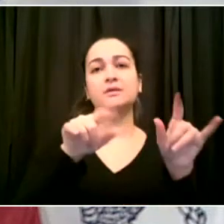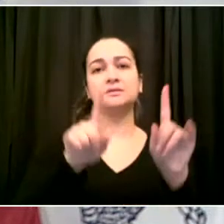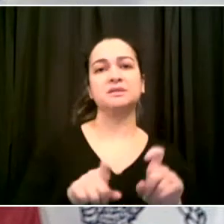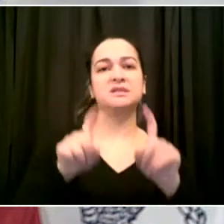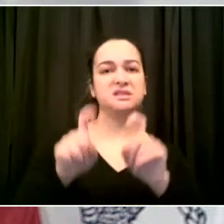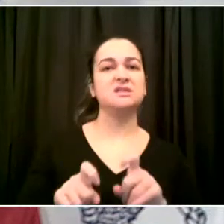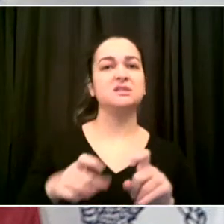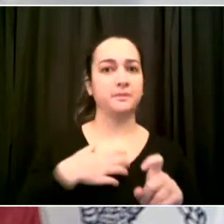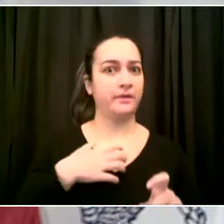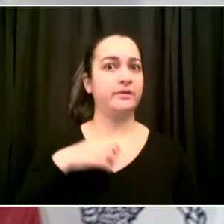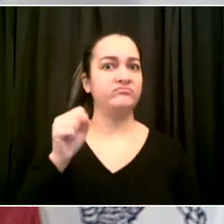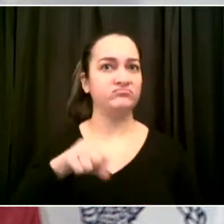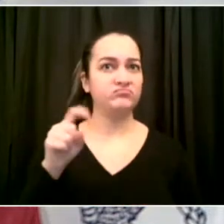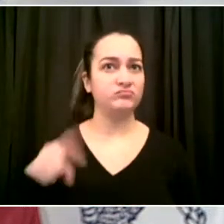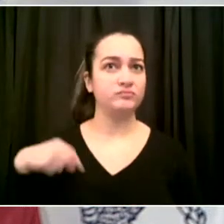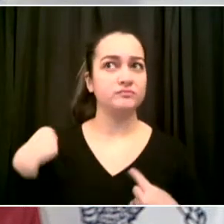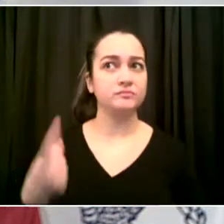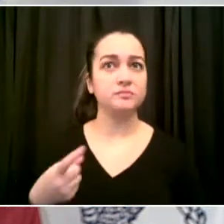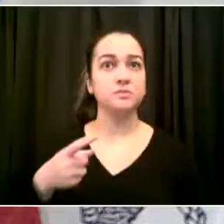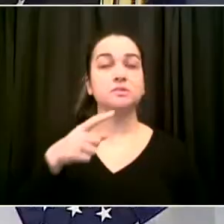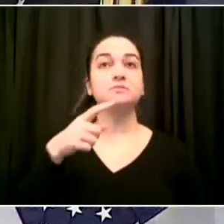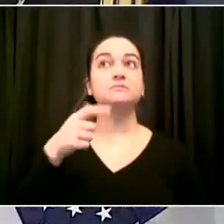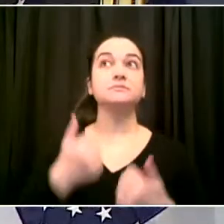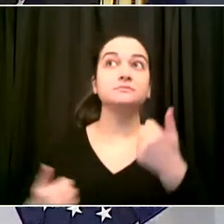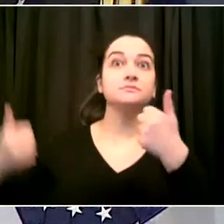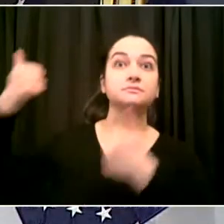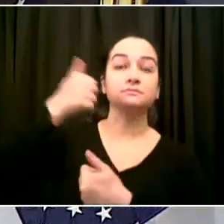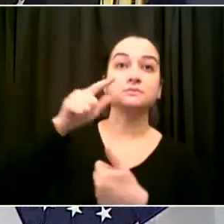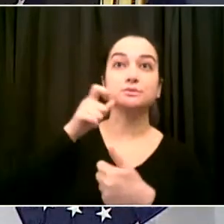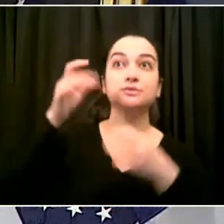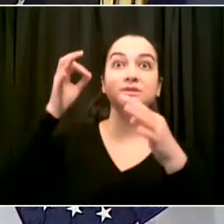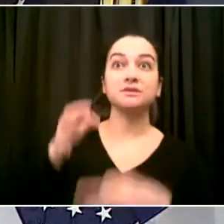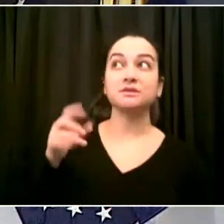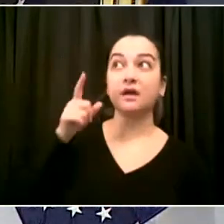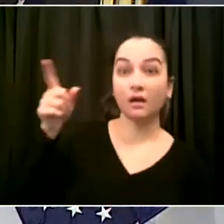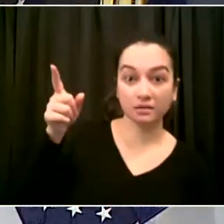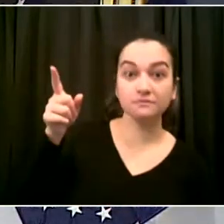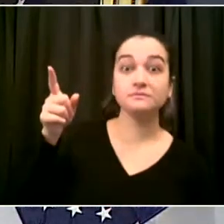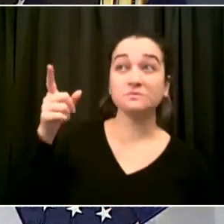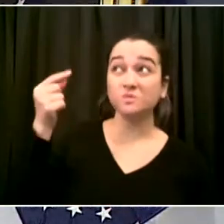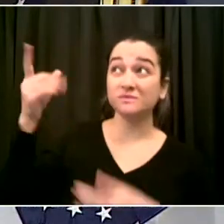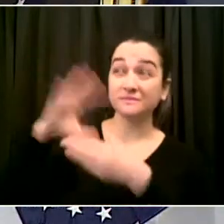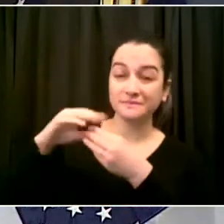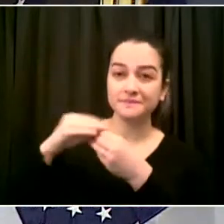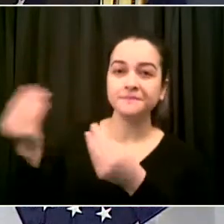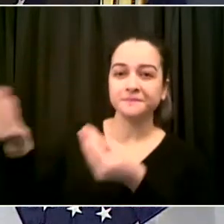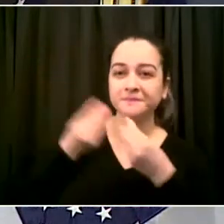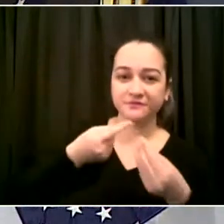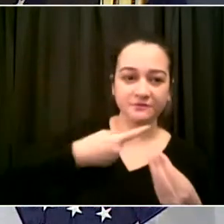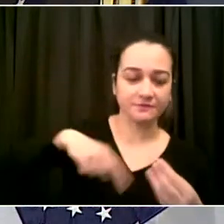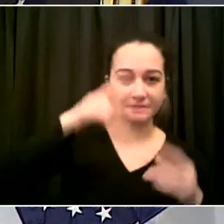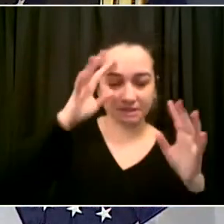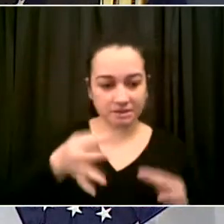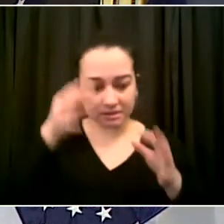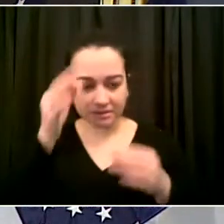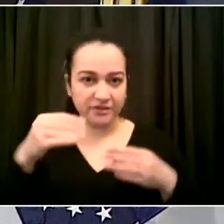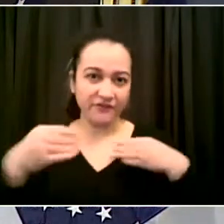FEDERAL ACTION IS THAT ITIT IVGEES US A A TREMENDOUS AMOUNT OF FLEXIBILITY. SO WANT TO CAREFULLY STUDY